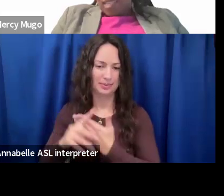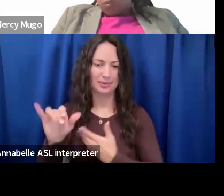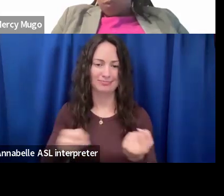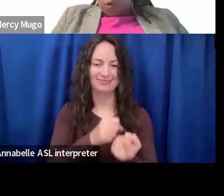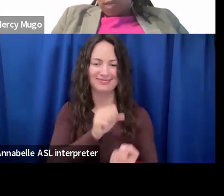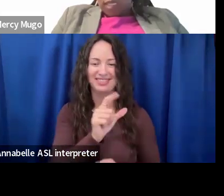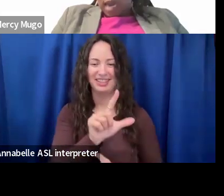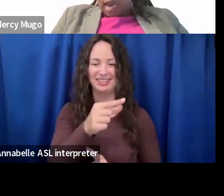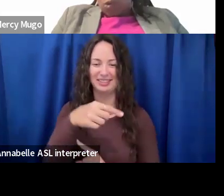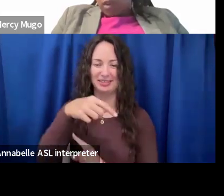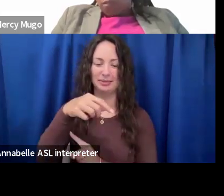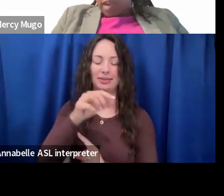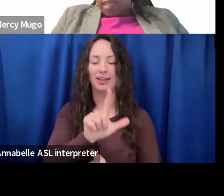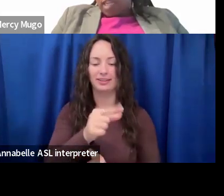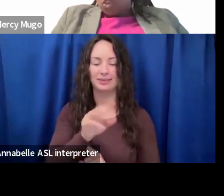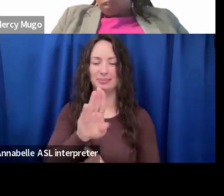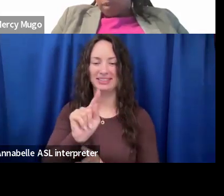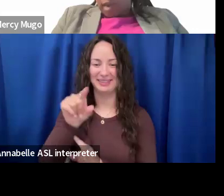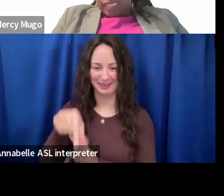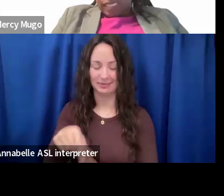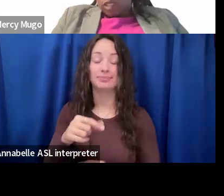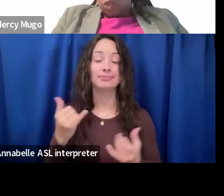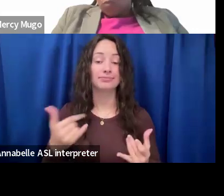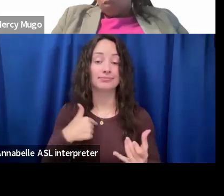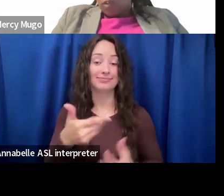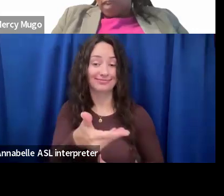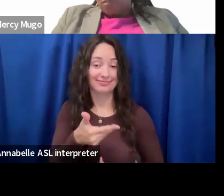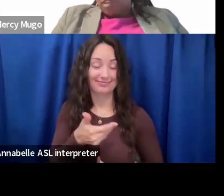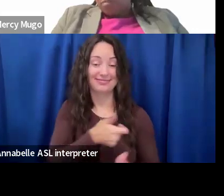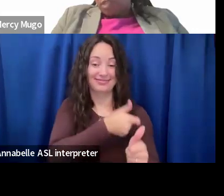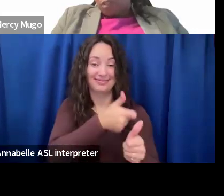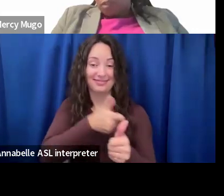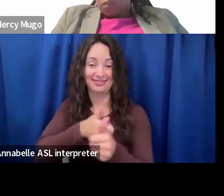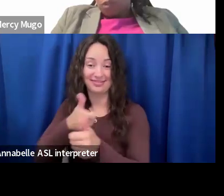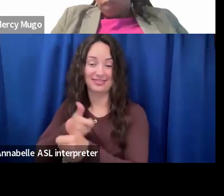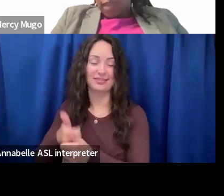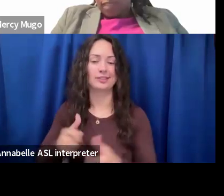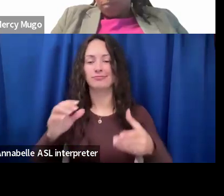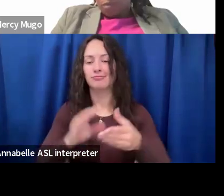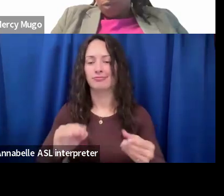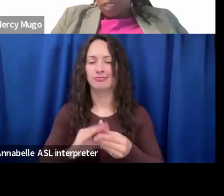At this point I will invite each of the panelists to provide a very brief overview of the S-STEM